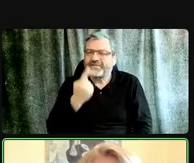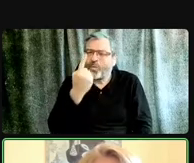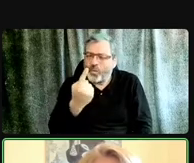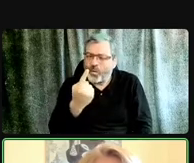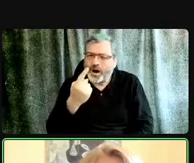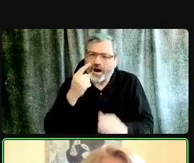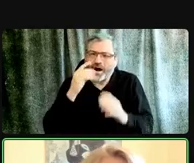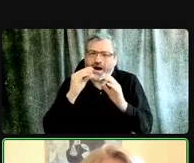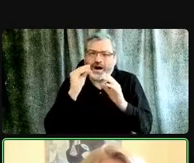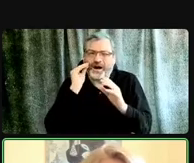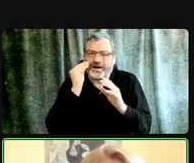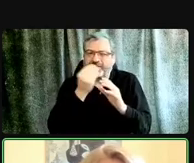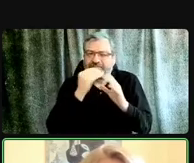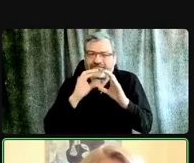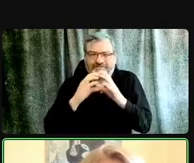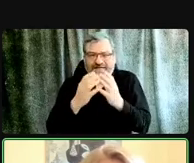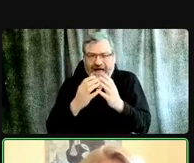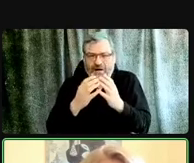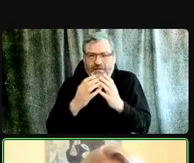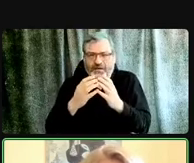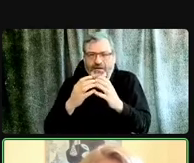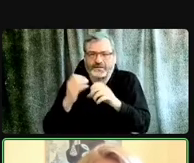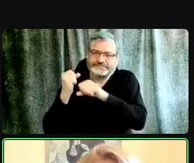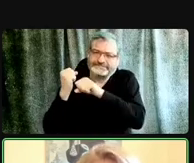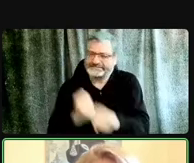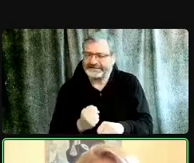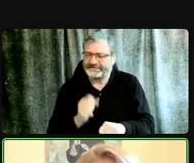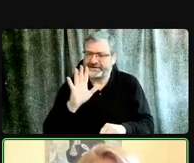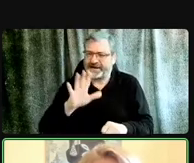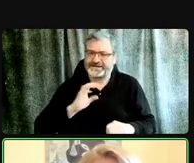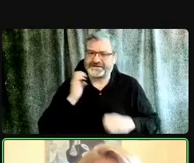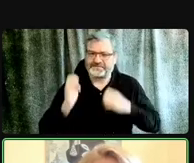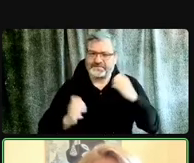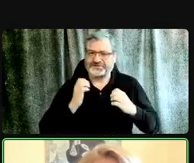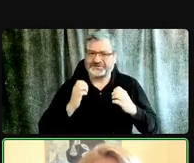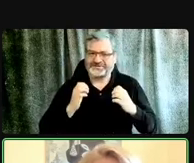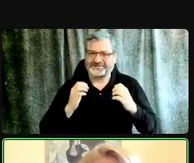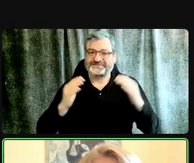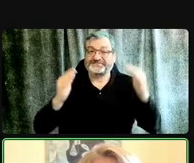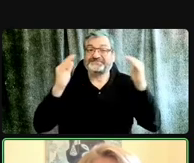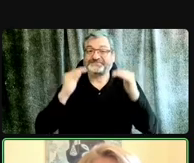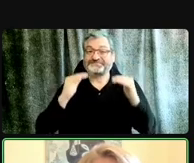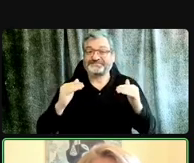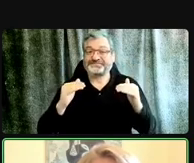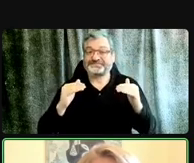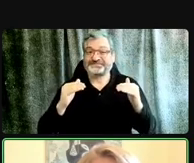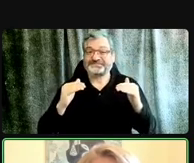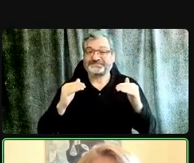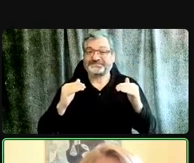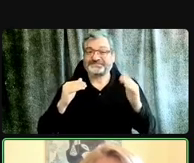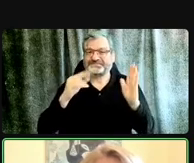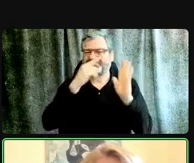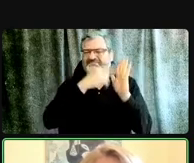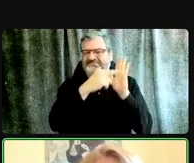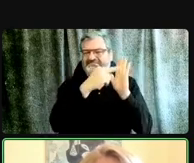the intensity of the emotions with its unfurling red and oranges. There's a celebratory air to poppy.